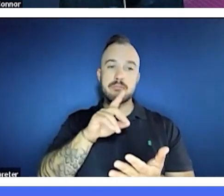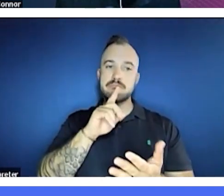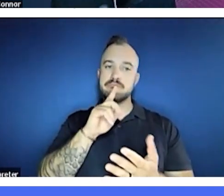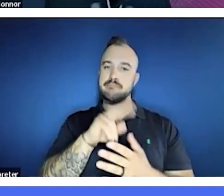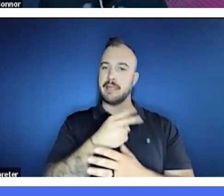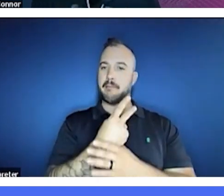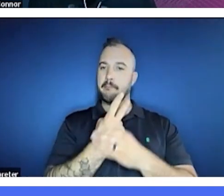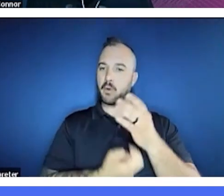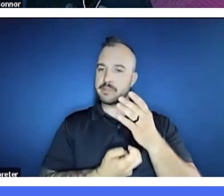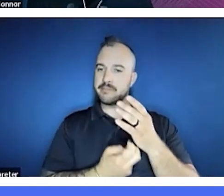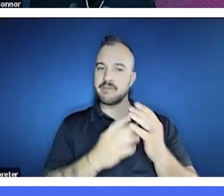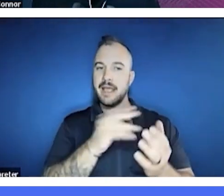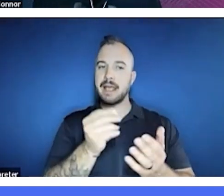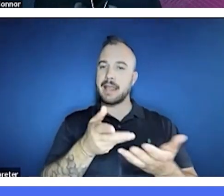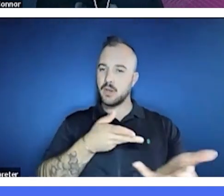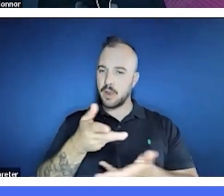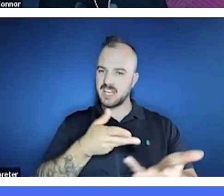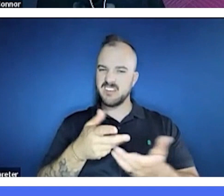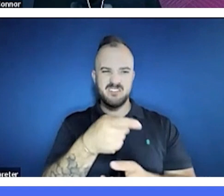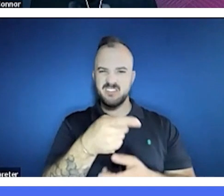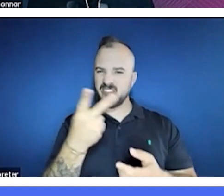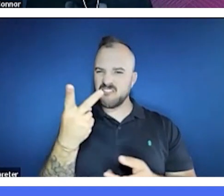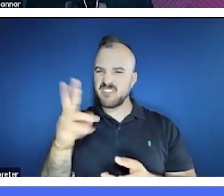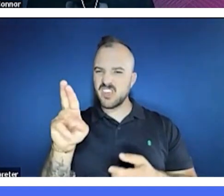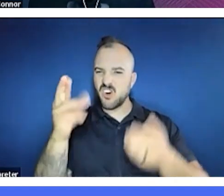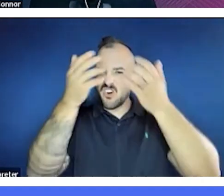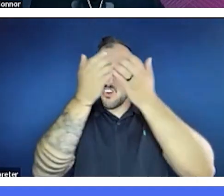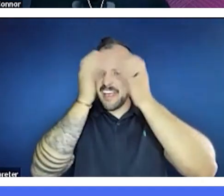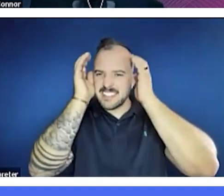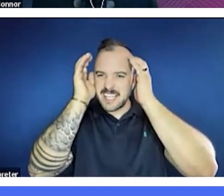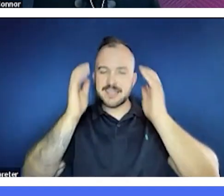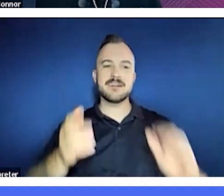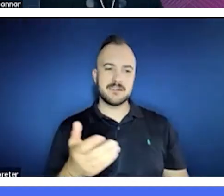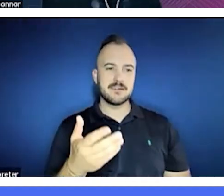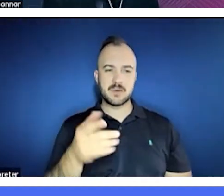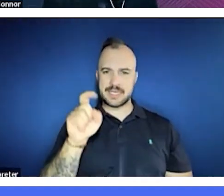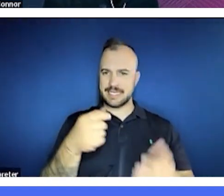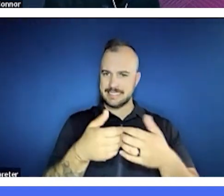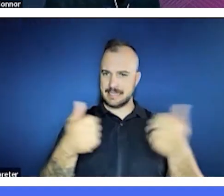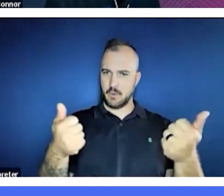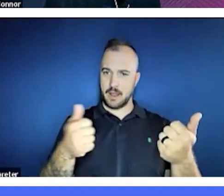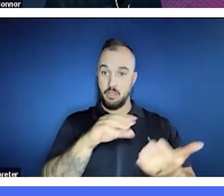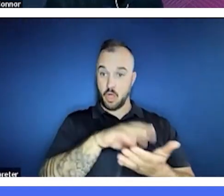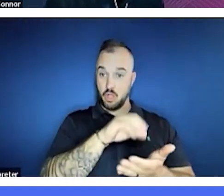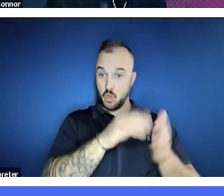of virtual reality headset. So think about the learning that we do. We need to separate the learner from their environment so